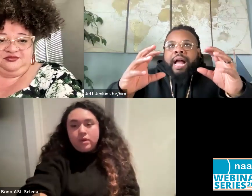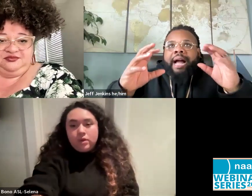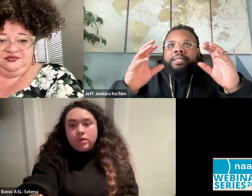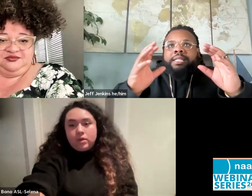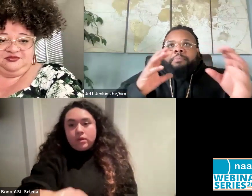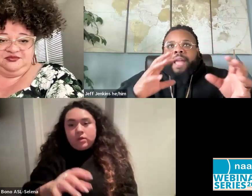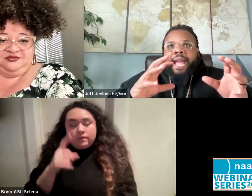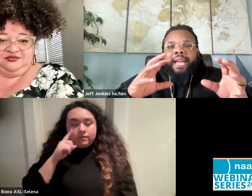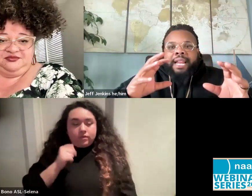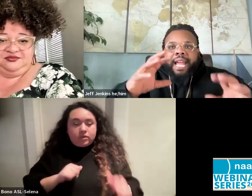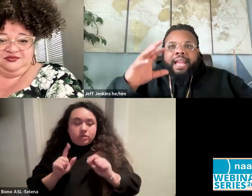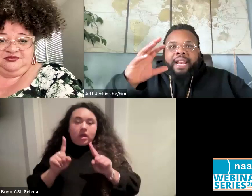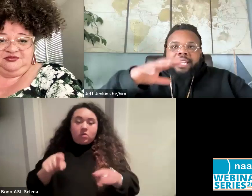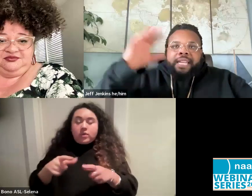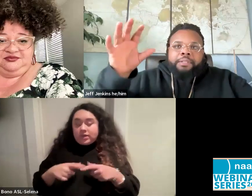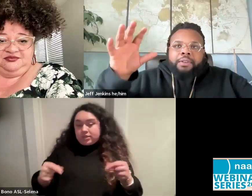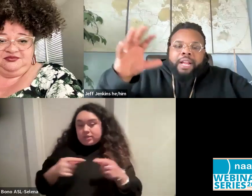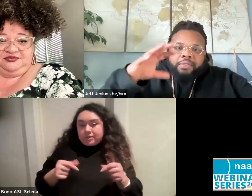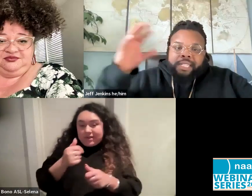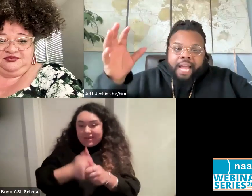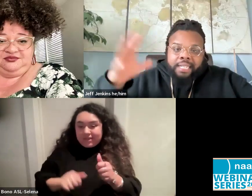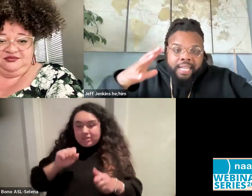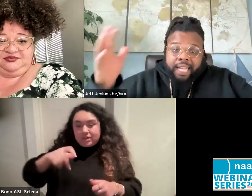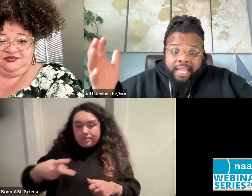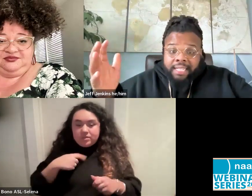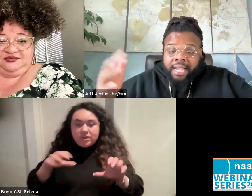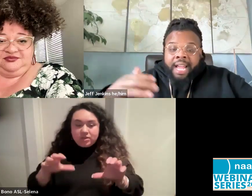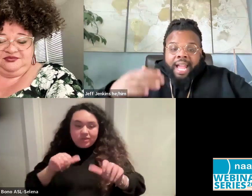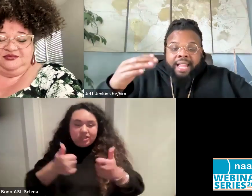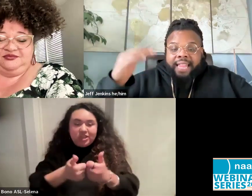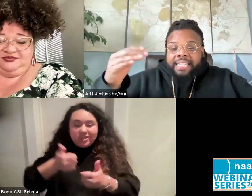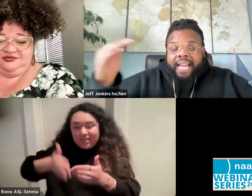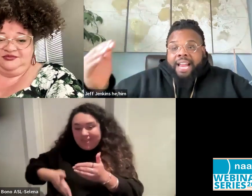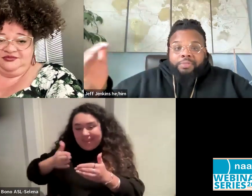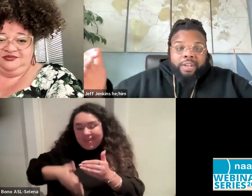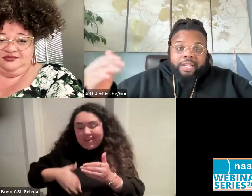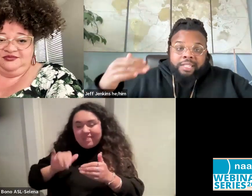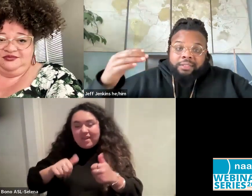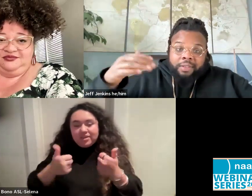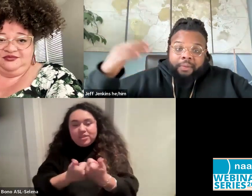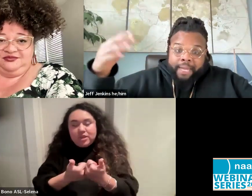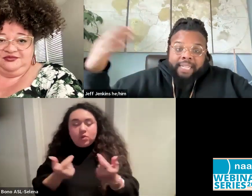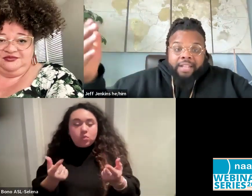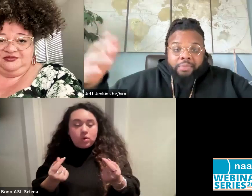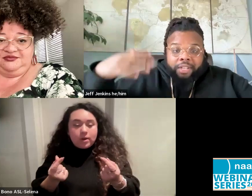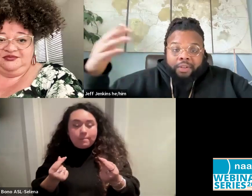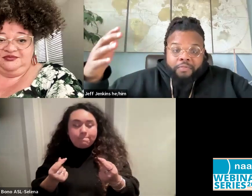I went to Japan. Each episode I do a challenge. At the end of that challenge was my challenge was to go